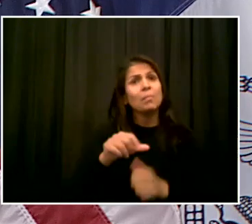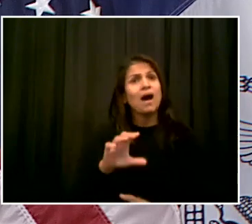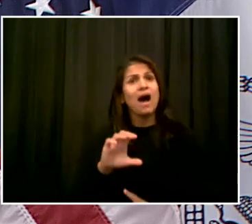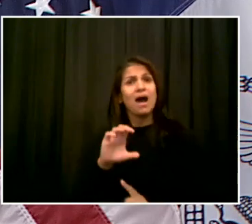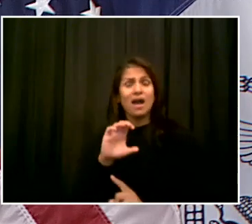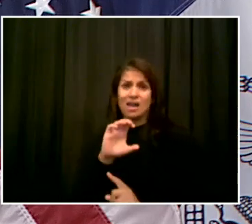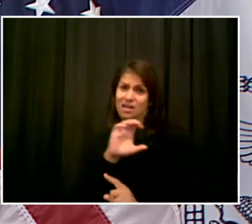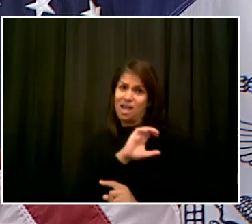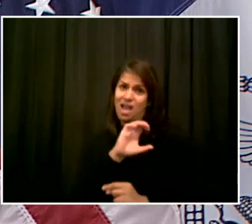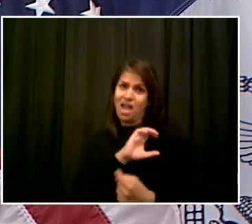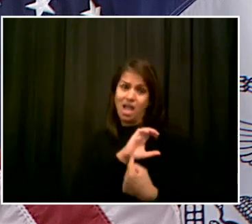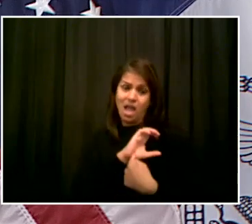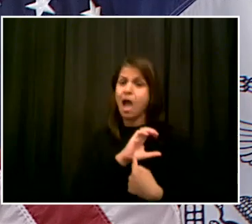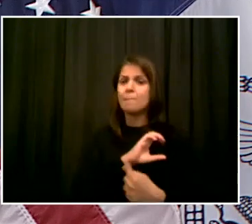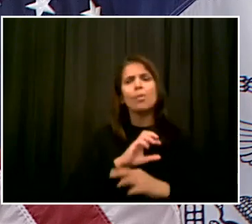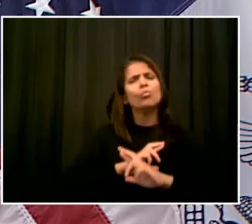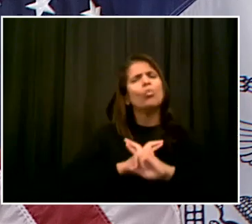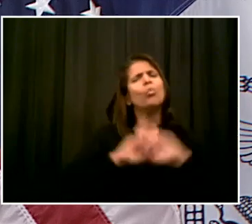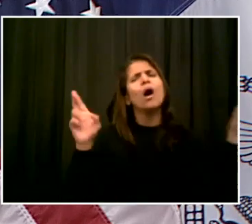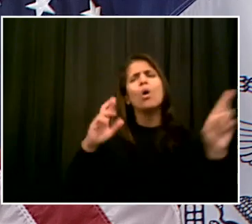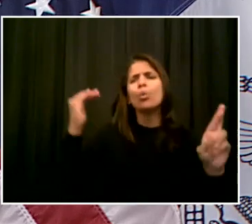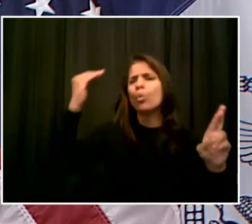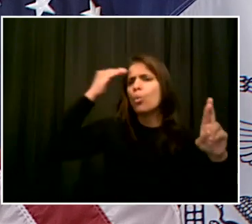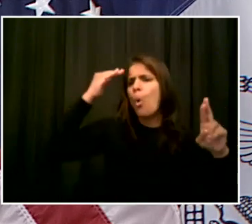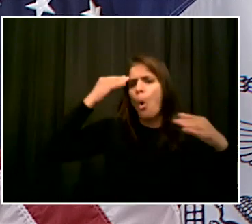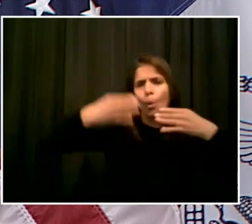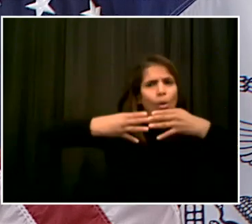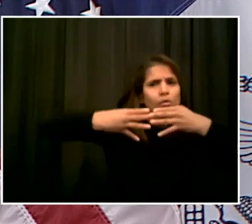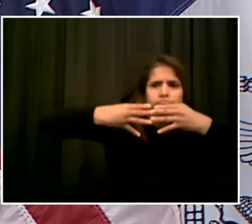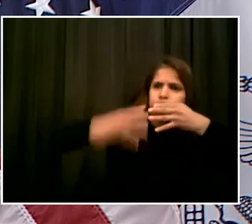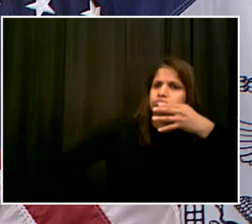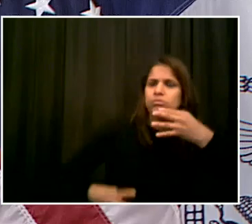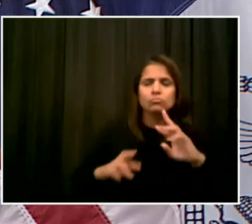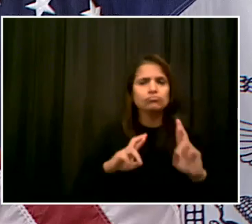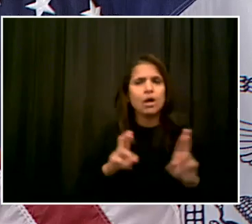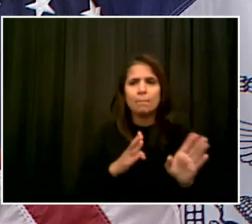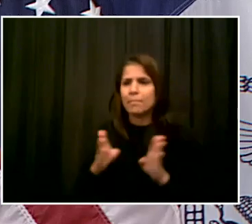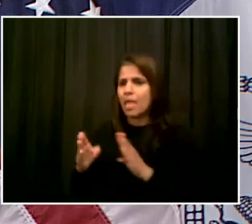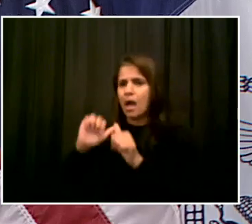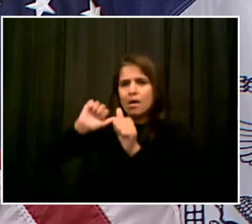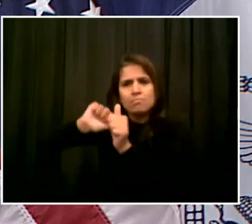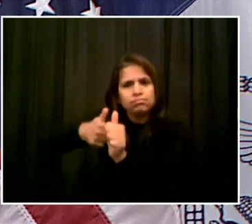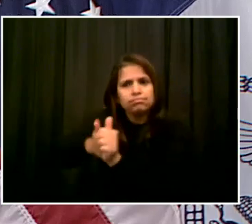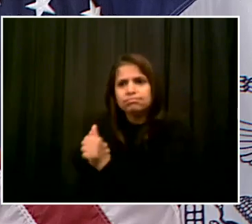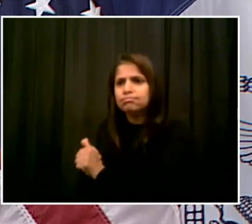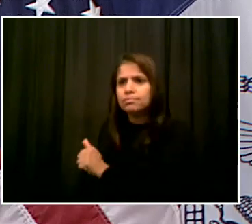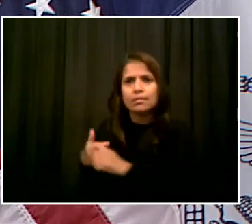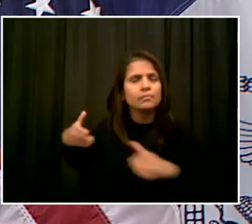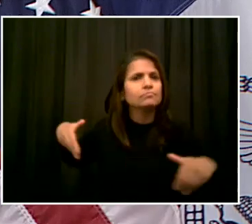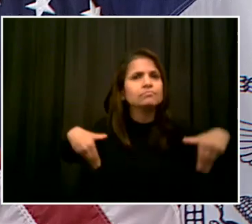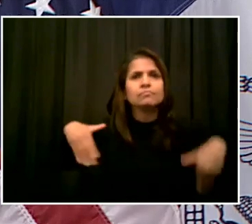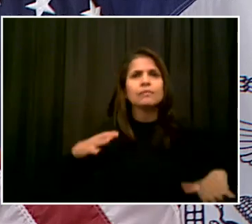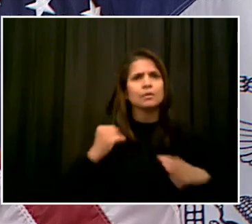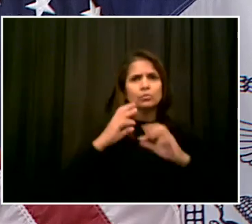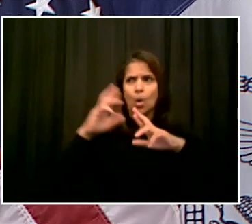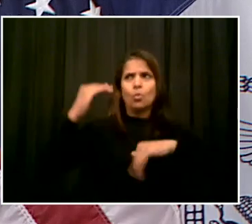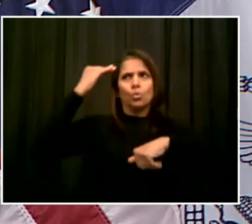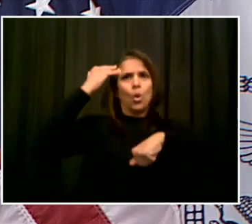IMMEDIATELY. WE ARE GOING TO TEXEN DTHIS THROUGH THE WEEK. GAAIN, 8:00 PM.. CURFEW.